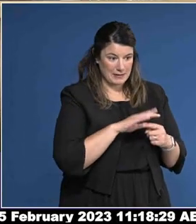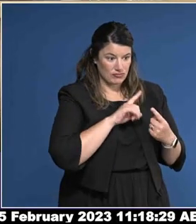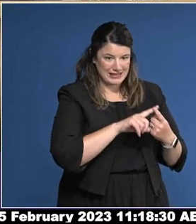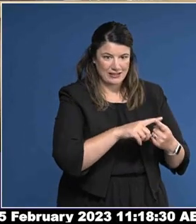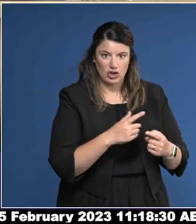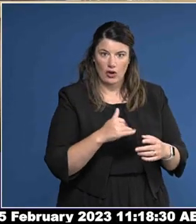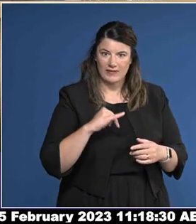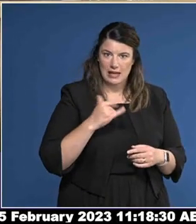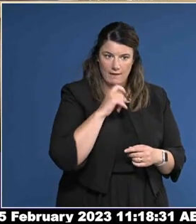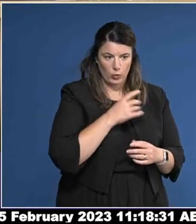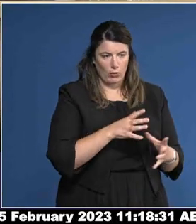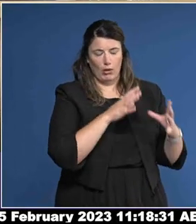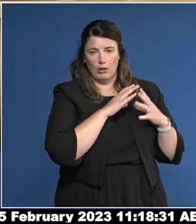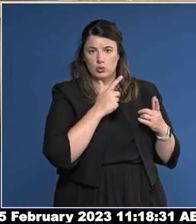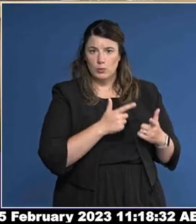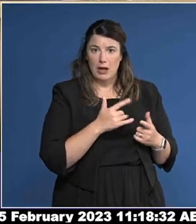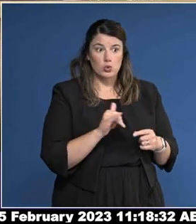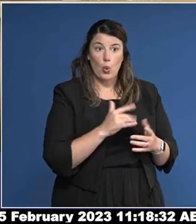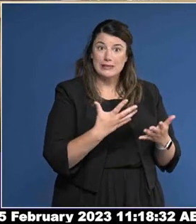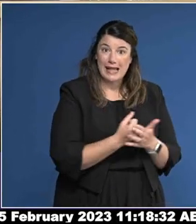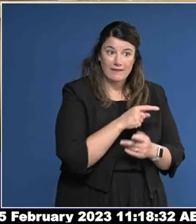Yes. So I will go back to the point I believe I made yesterday about